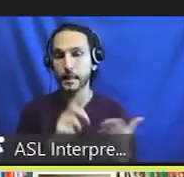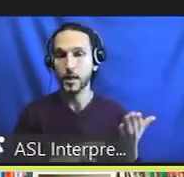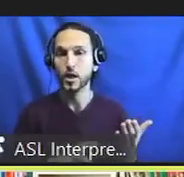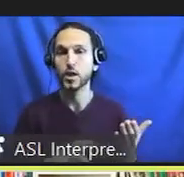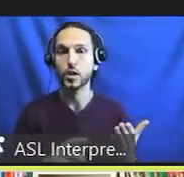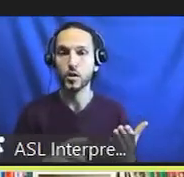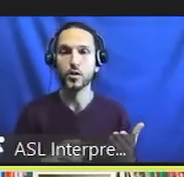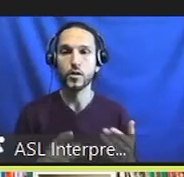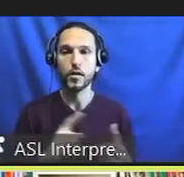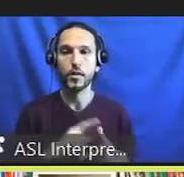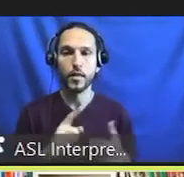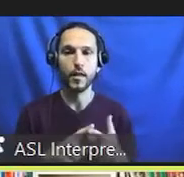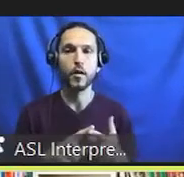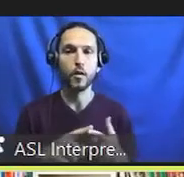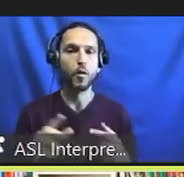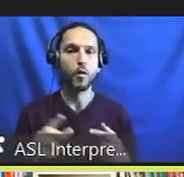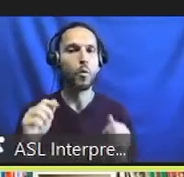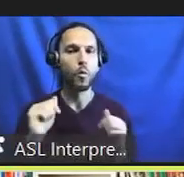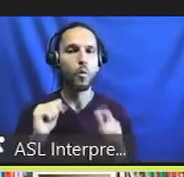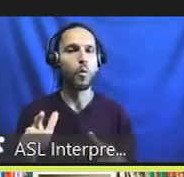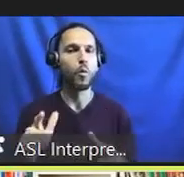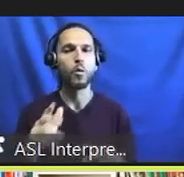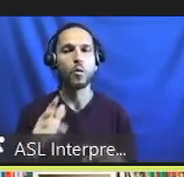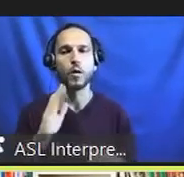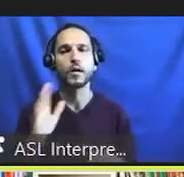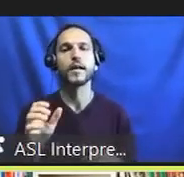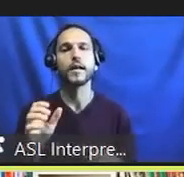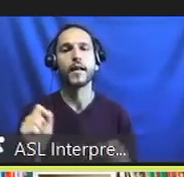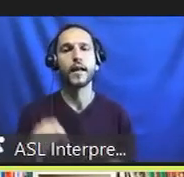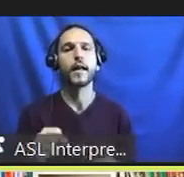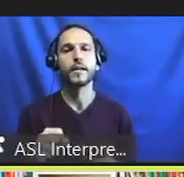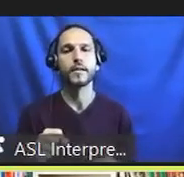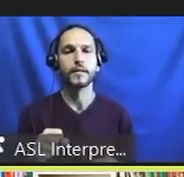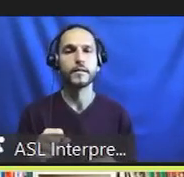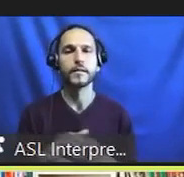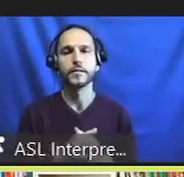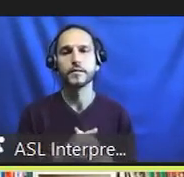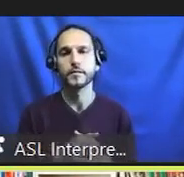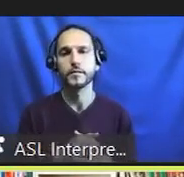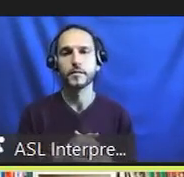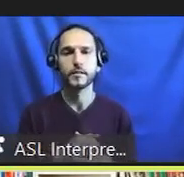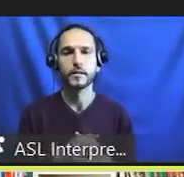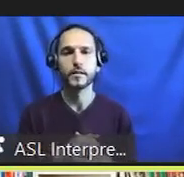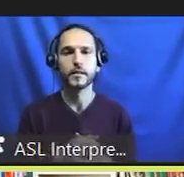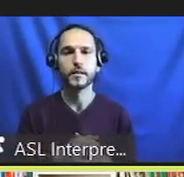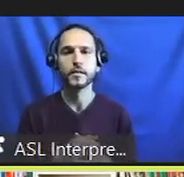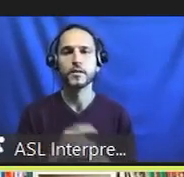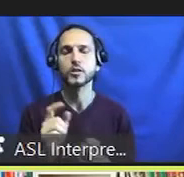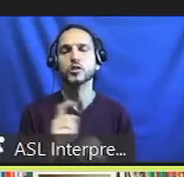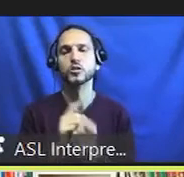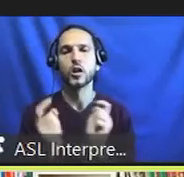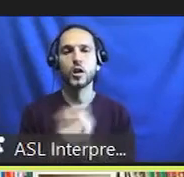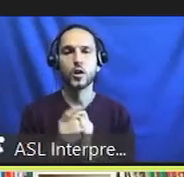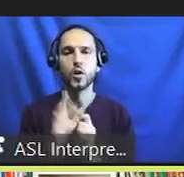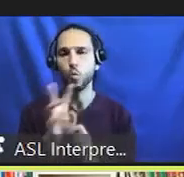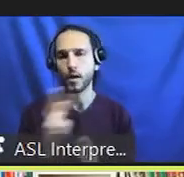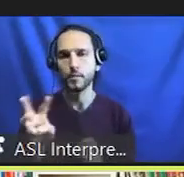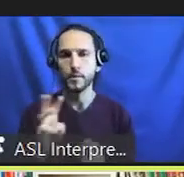And almost all of them will be able to transform your website into one that's accessible.